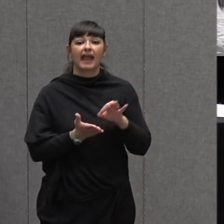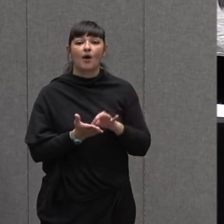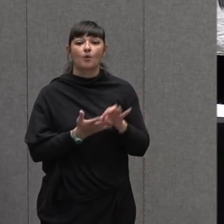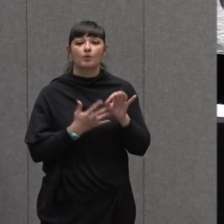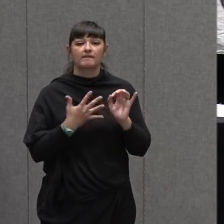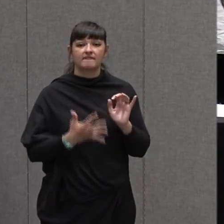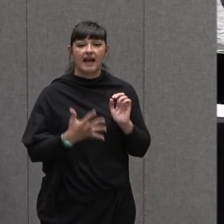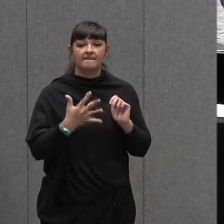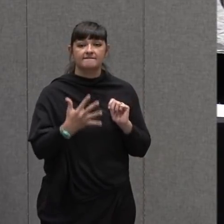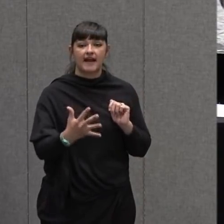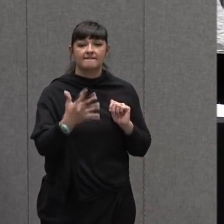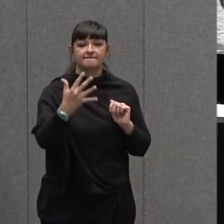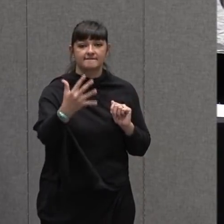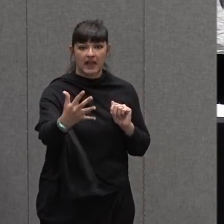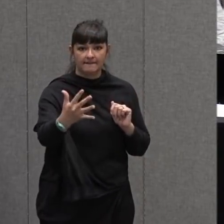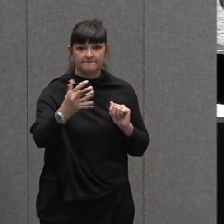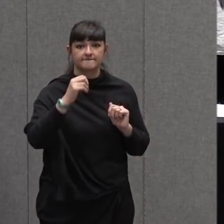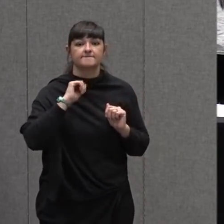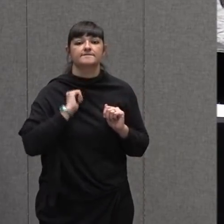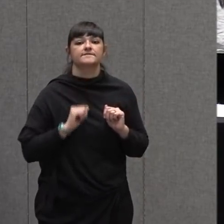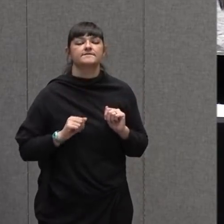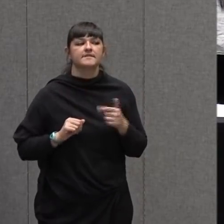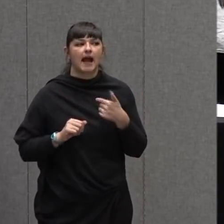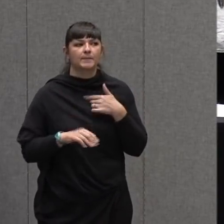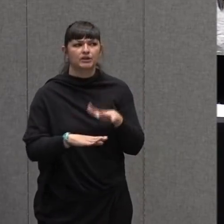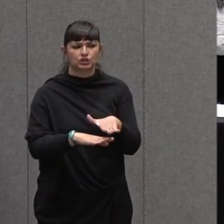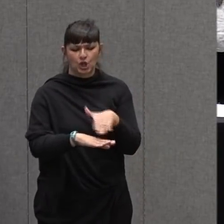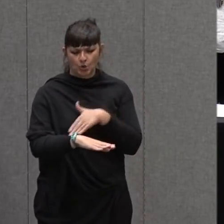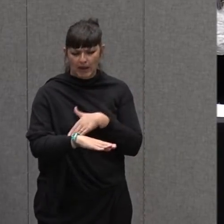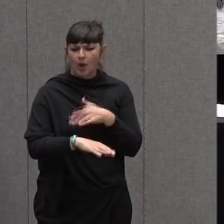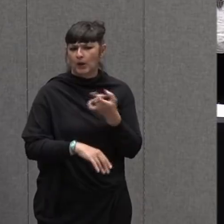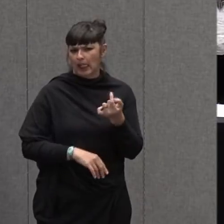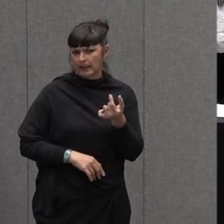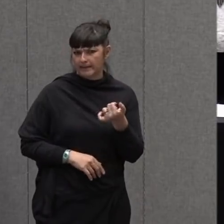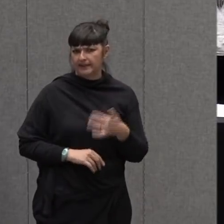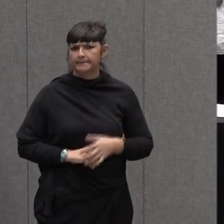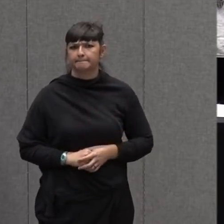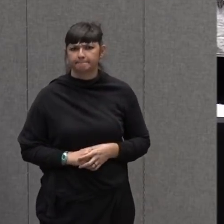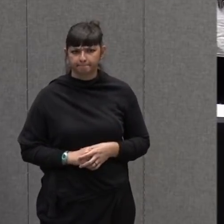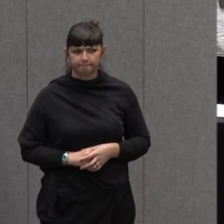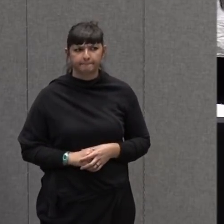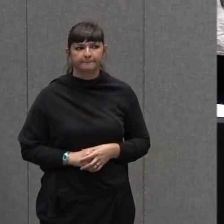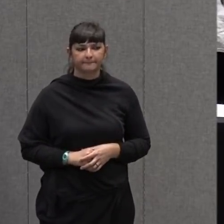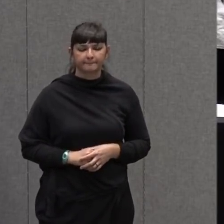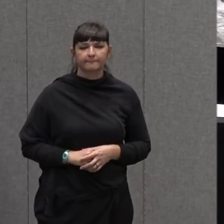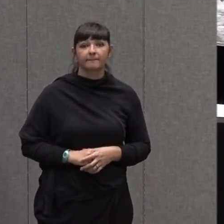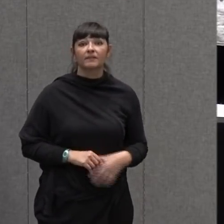So maybe I'll slow down my tone a little bit, or I'll slow down my repository there. Okay, ready?